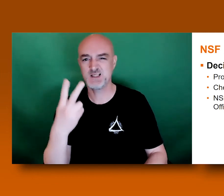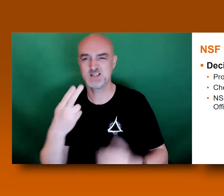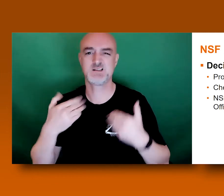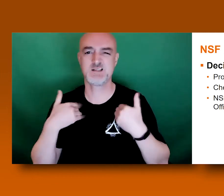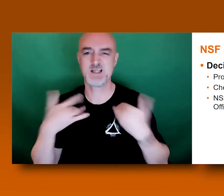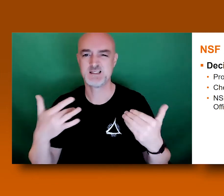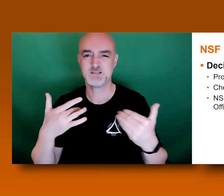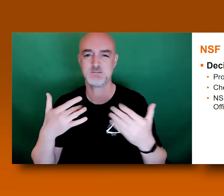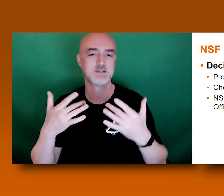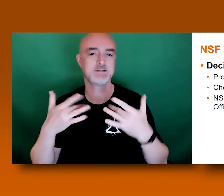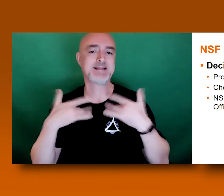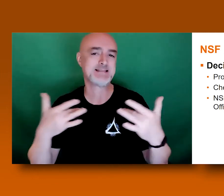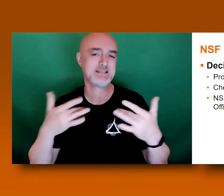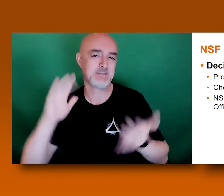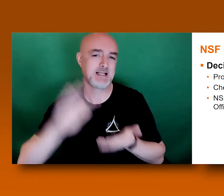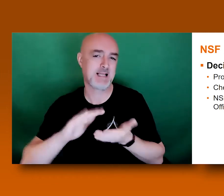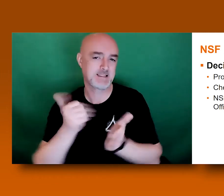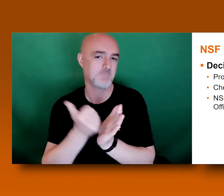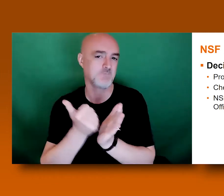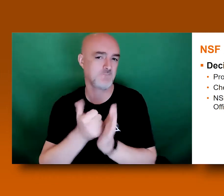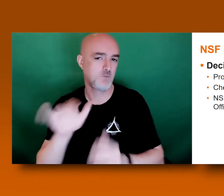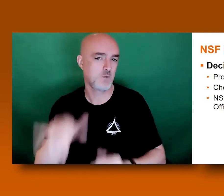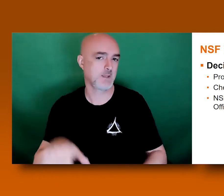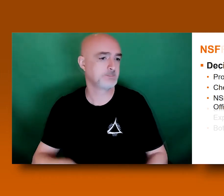And NIH tends to be a little less helpful.